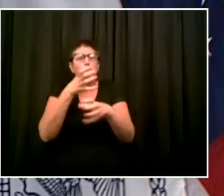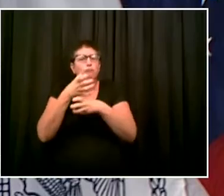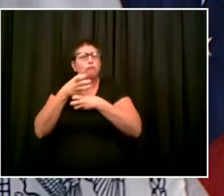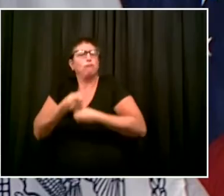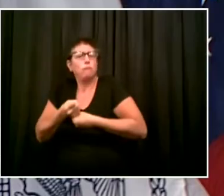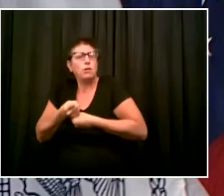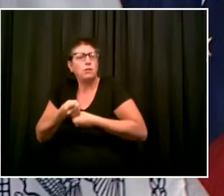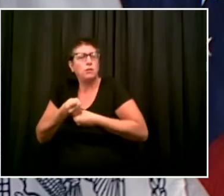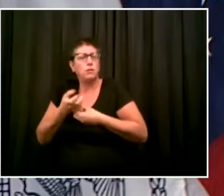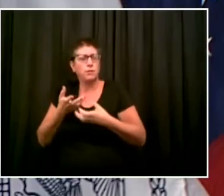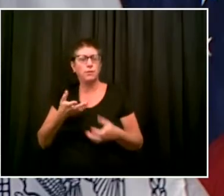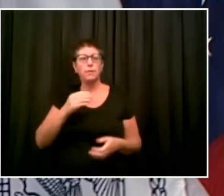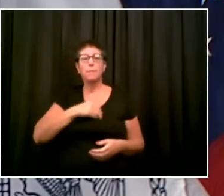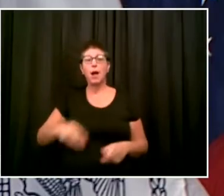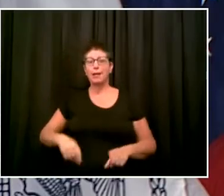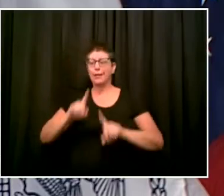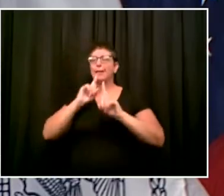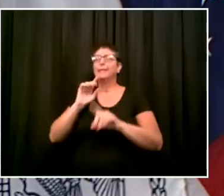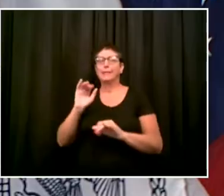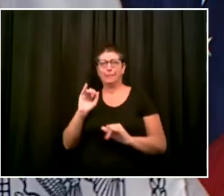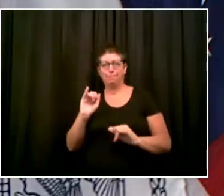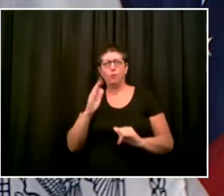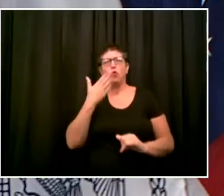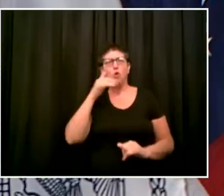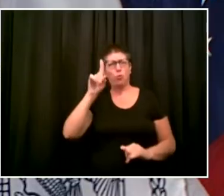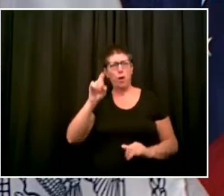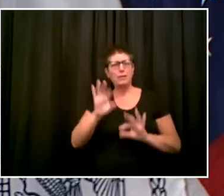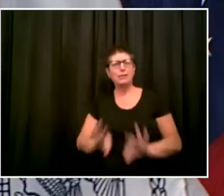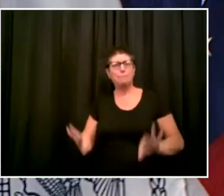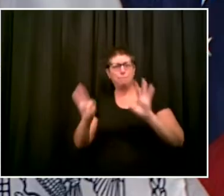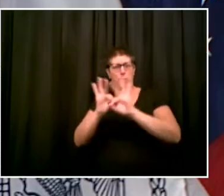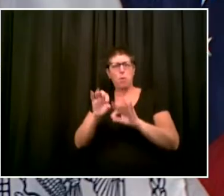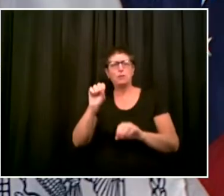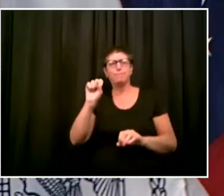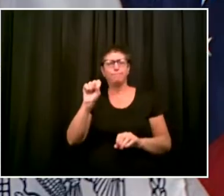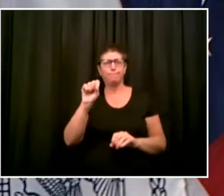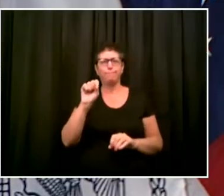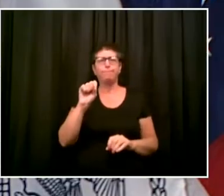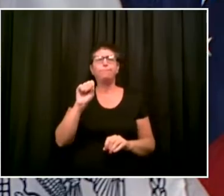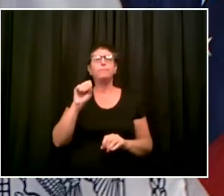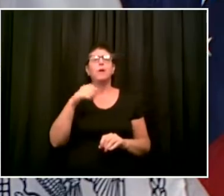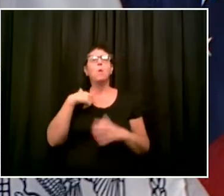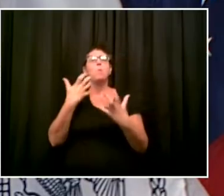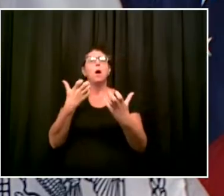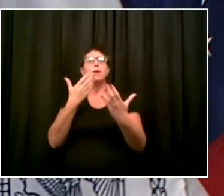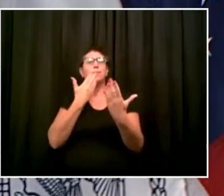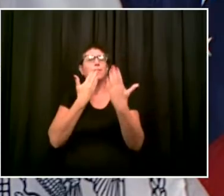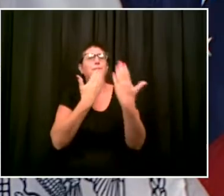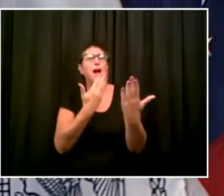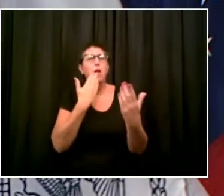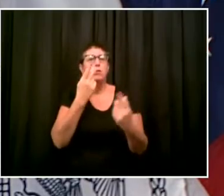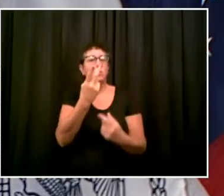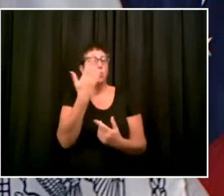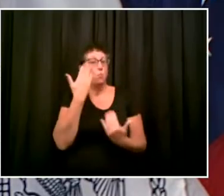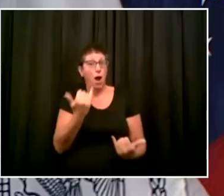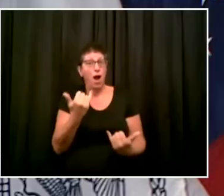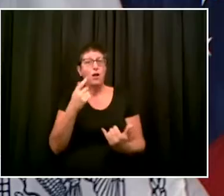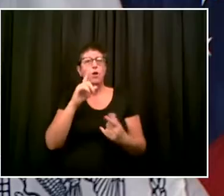INCERASD ETRUST AND ALSO DEAL WITH THE PERCEPTION THAT